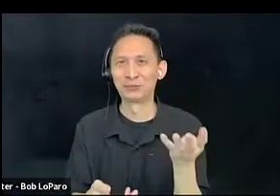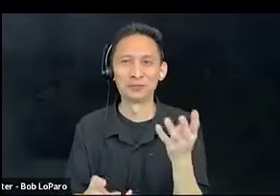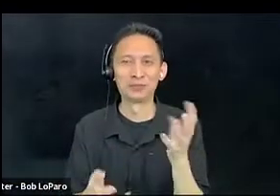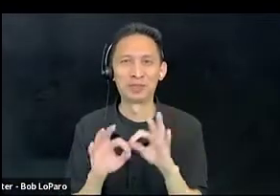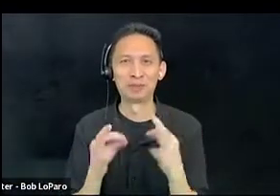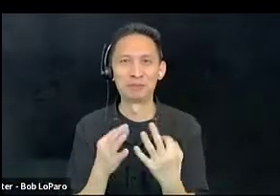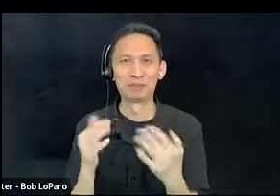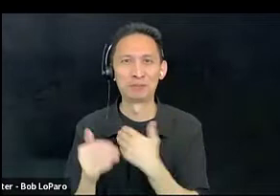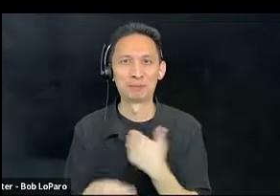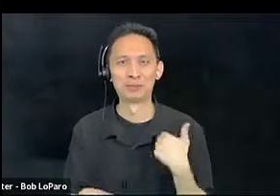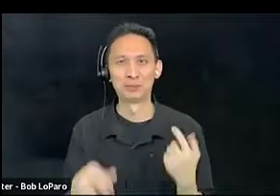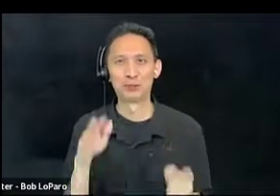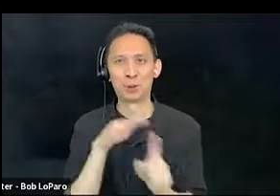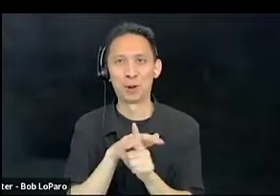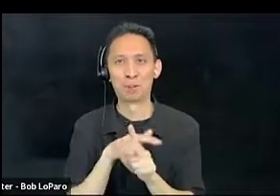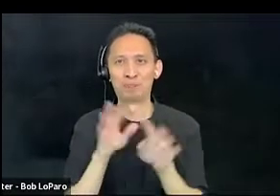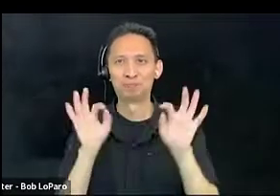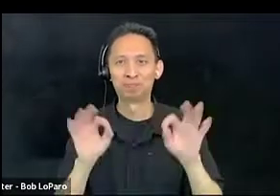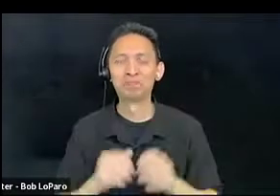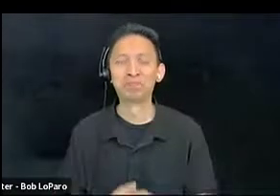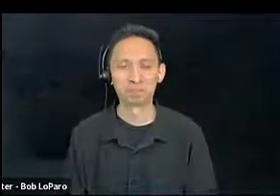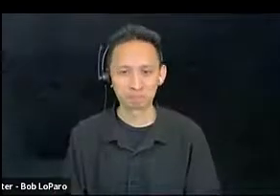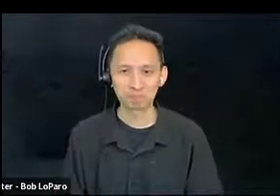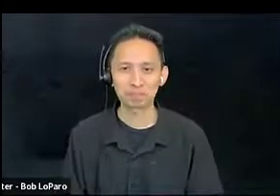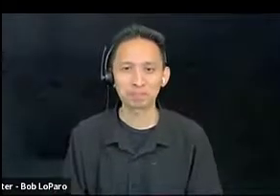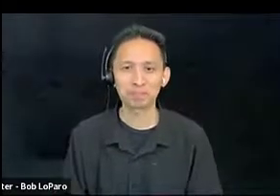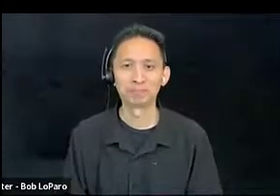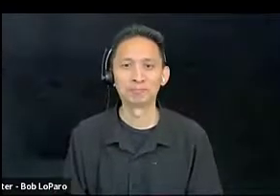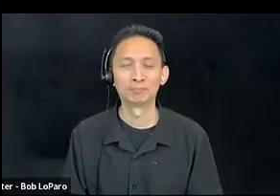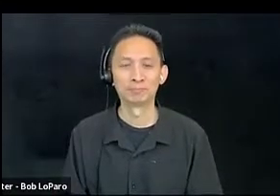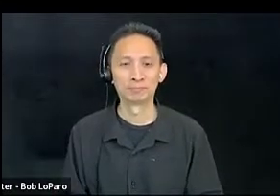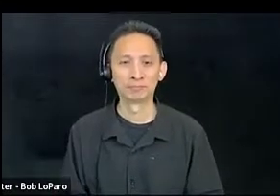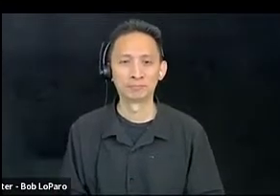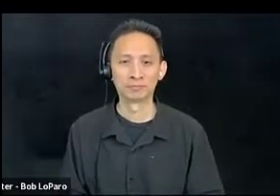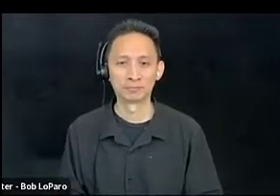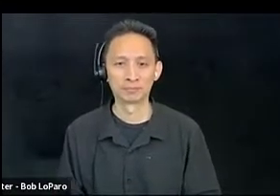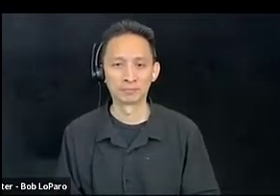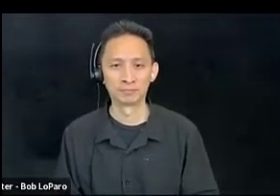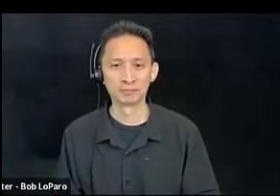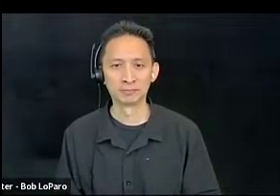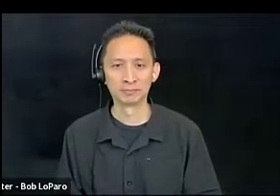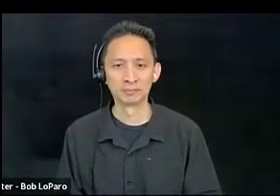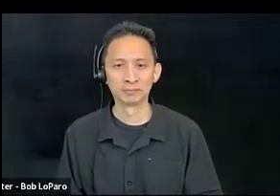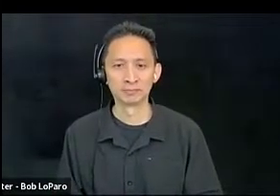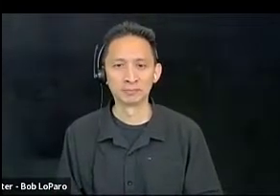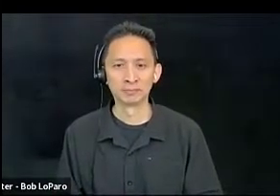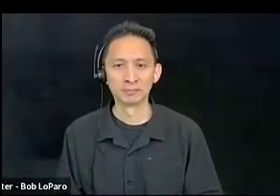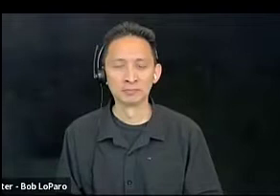participating in these. So, great. Okay. Awesome. And hi to my friends,